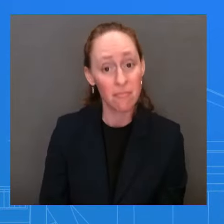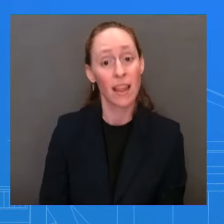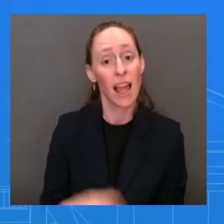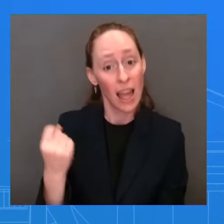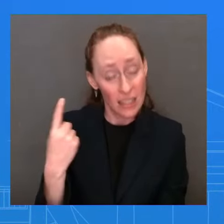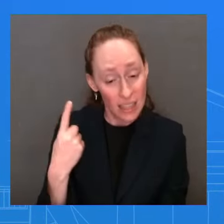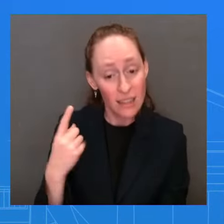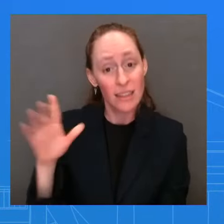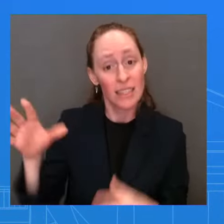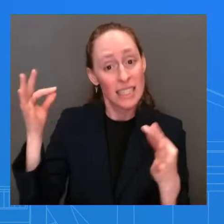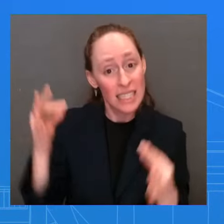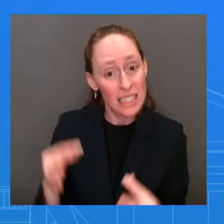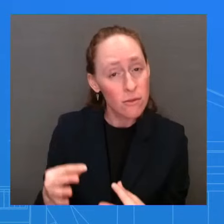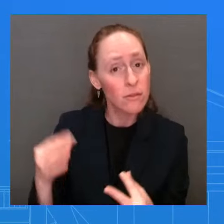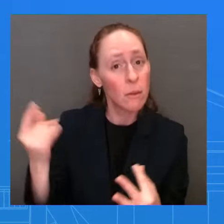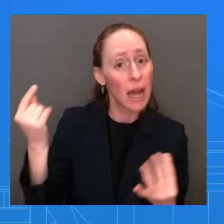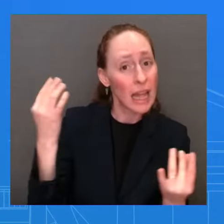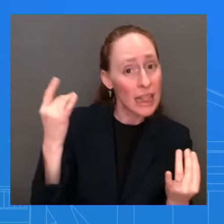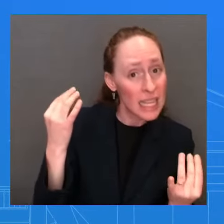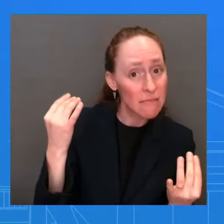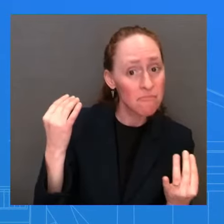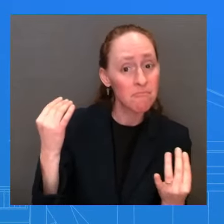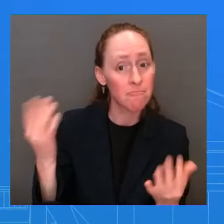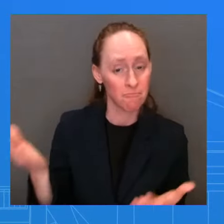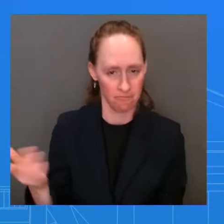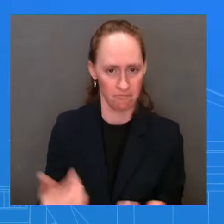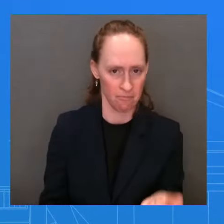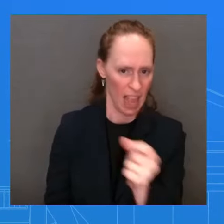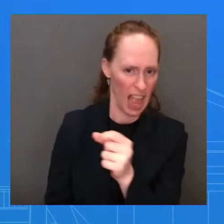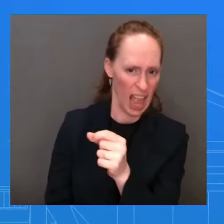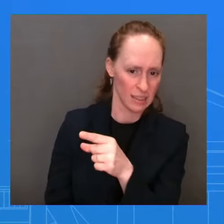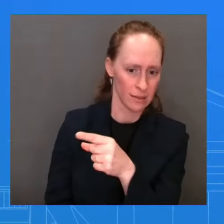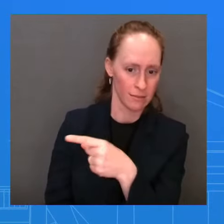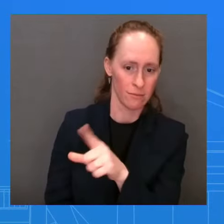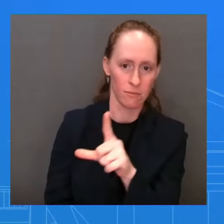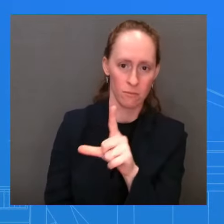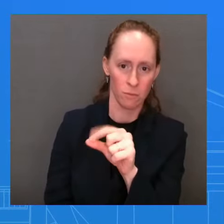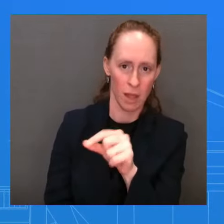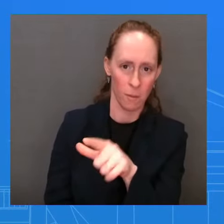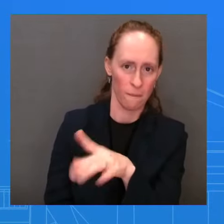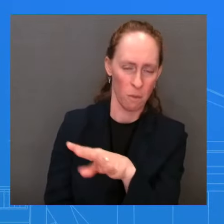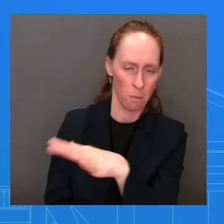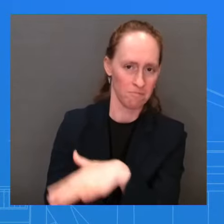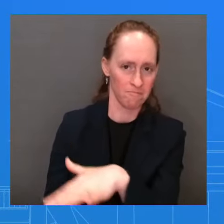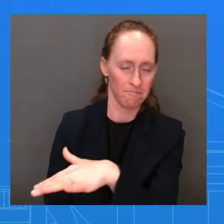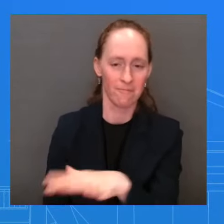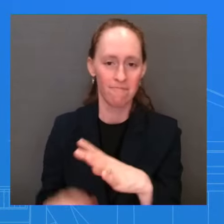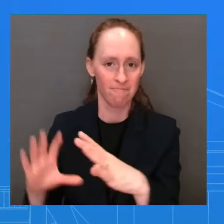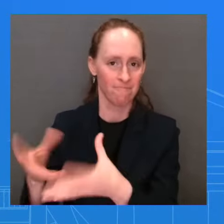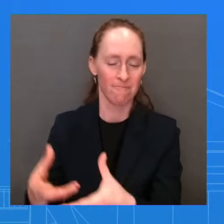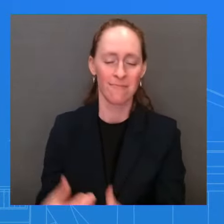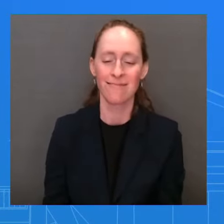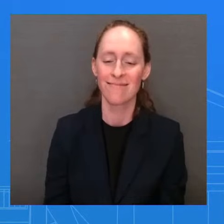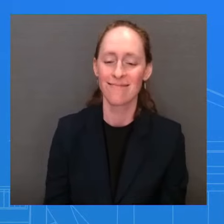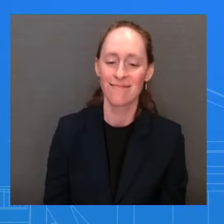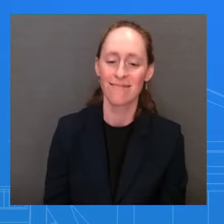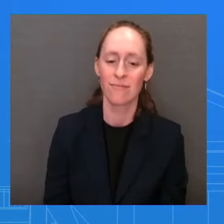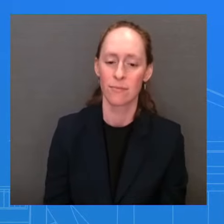I would certainly refer you to the 2024 campaign. The Press: And can you just tell us when was Julie Chávez Rodriguez's final day here at the White House as a senior advisor? Ms. Jean-Pierre: Don't have anything to announce